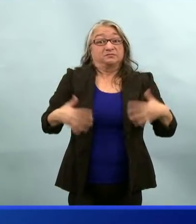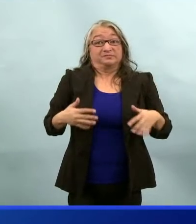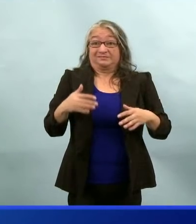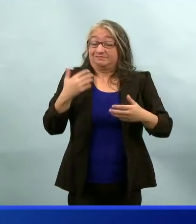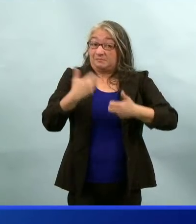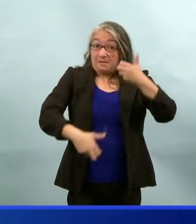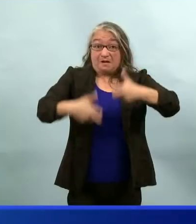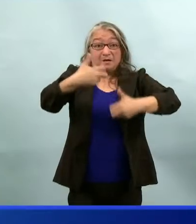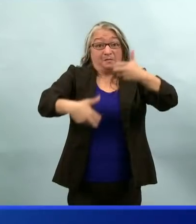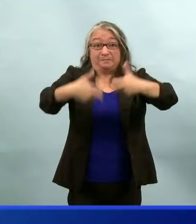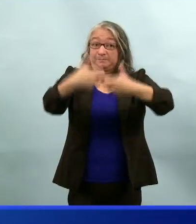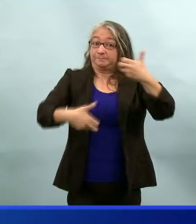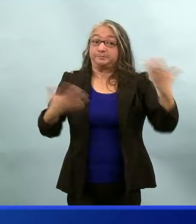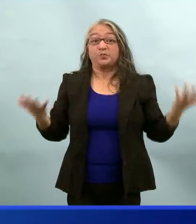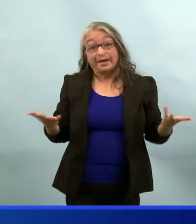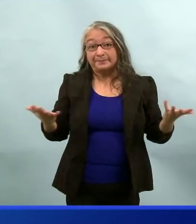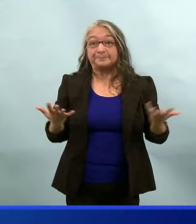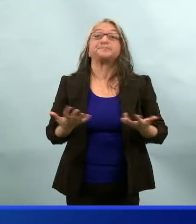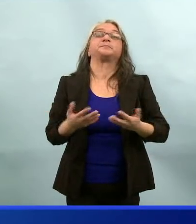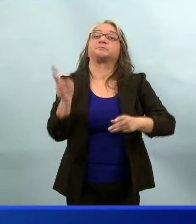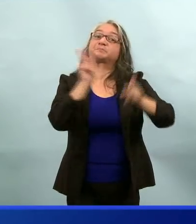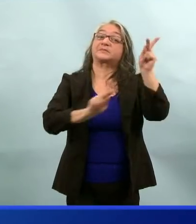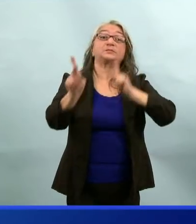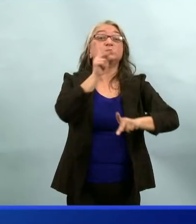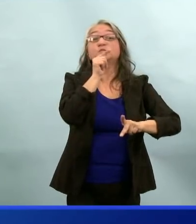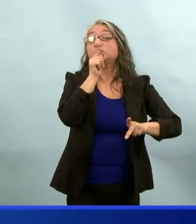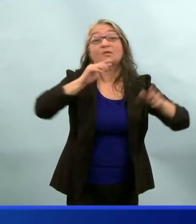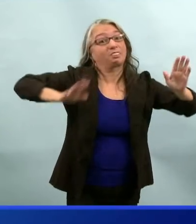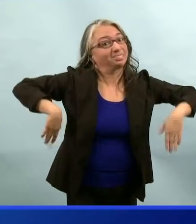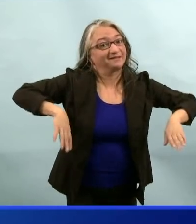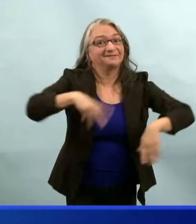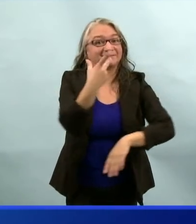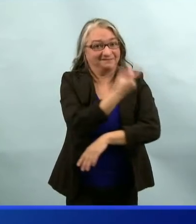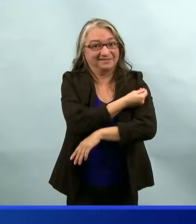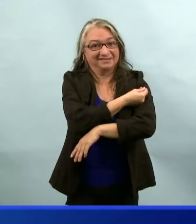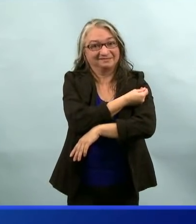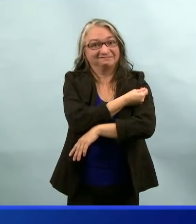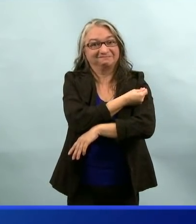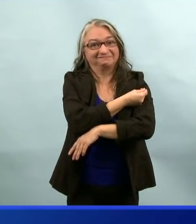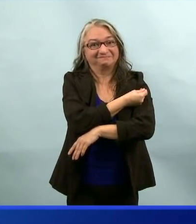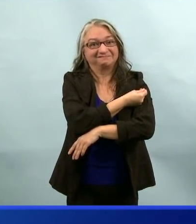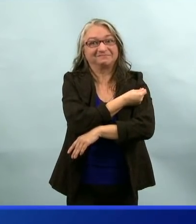that are driving these numbers and putting the health services of our province at risk